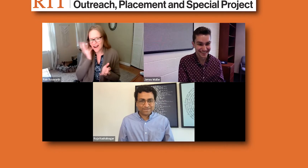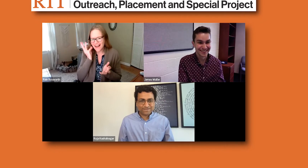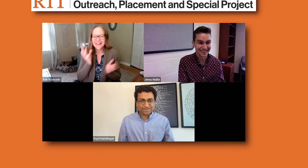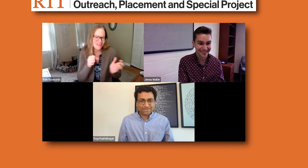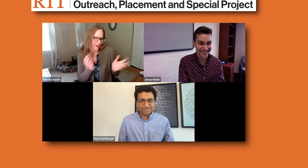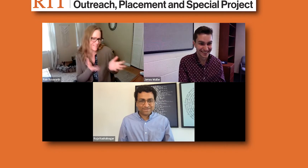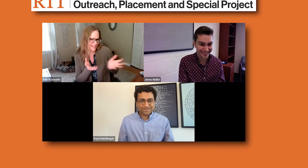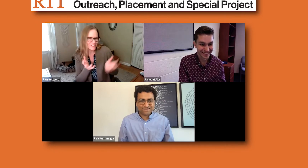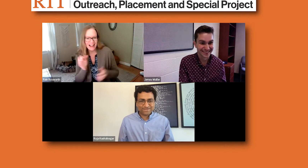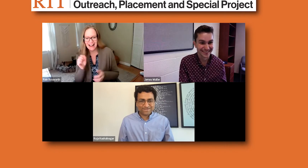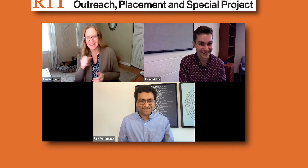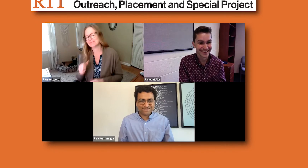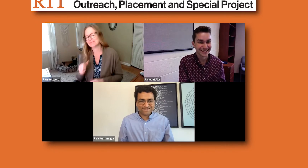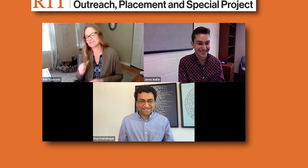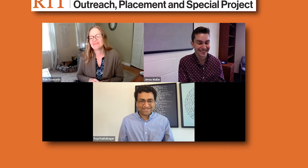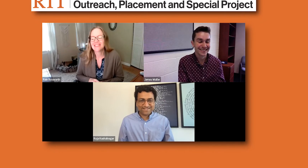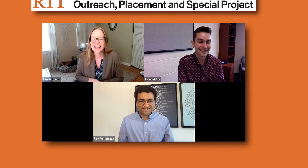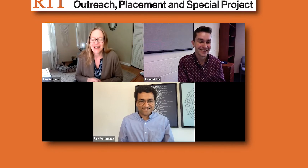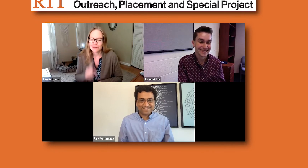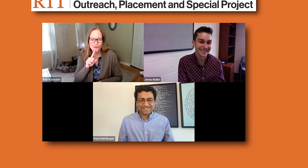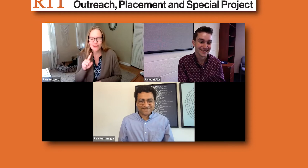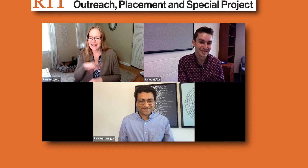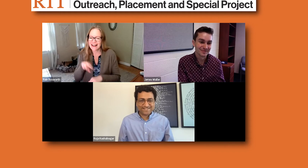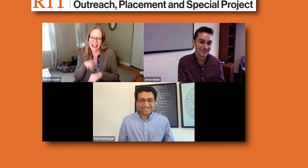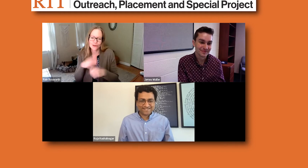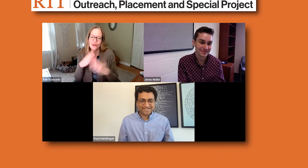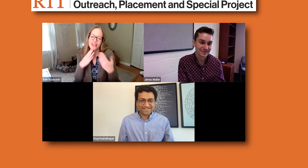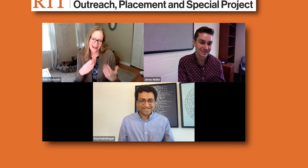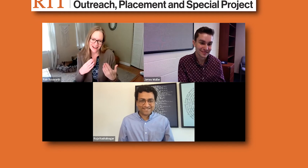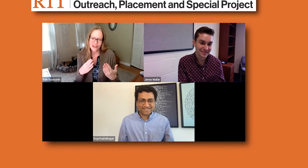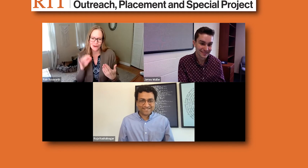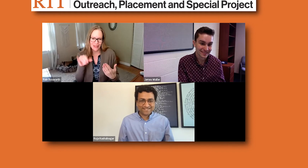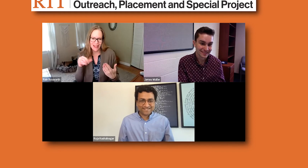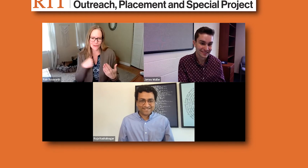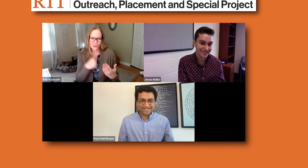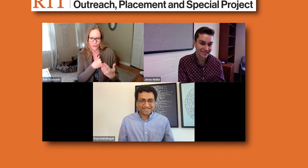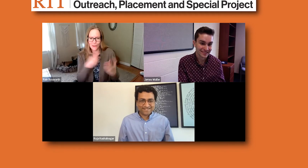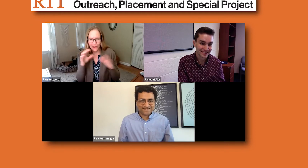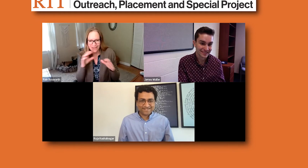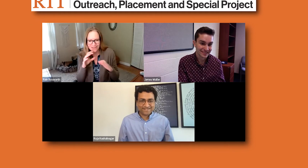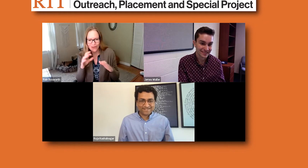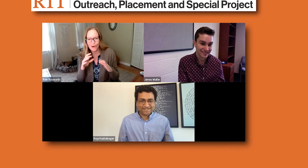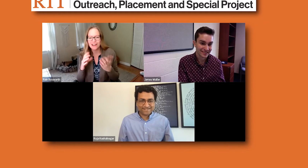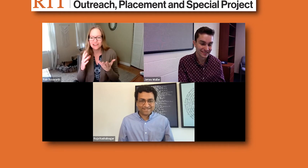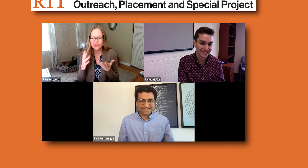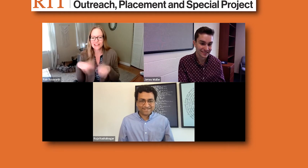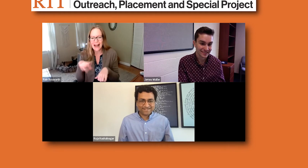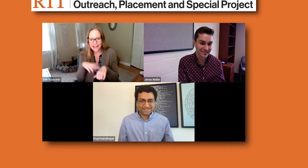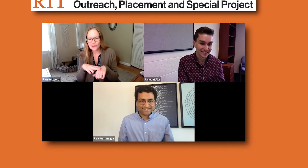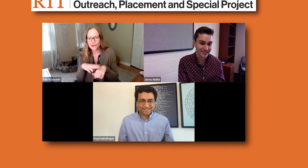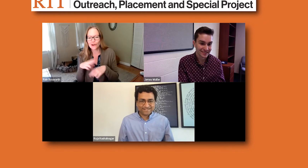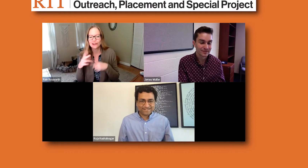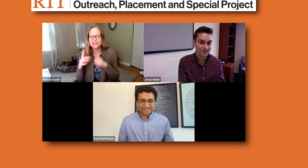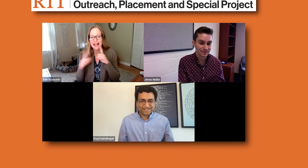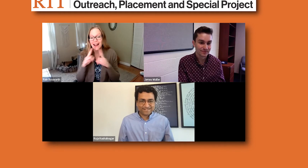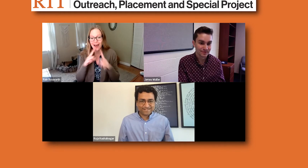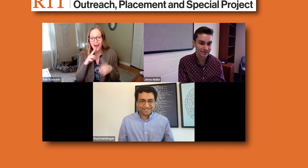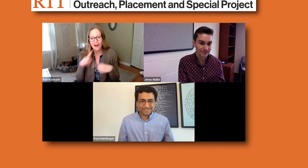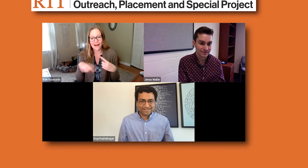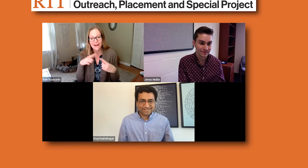I'm imagining. Like, you know, you're sitting by a fire, having coffee, maybe a glass of wine and just enjoying a conversation.